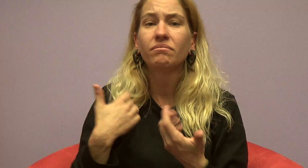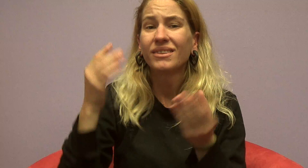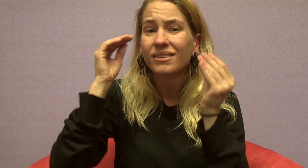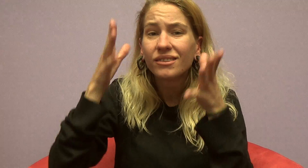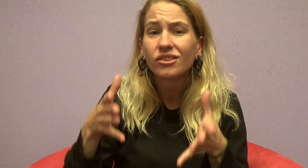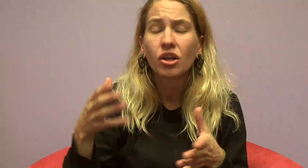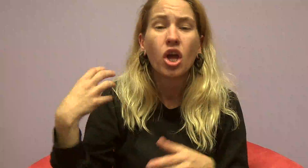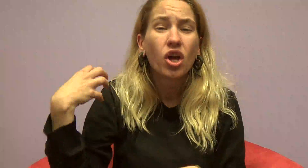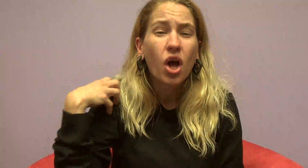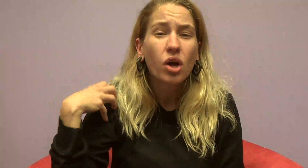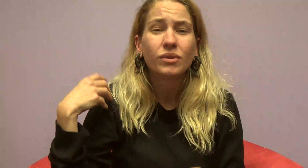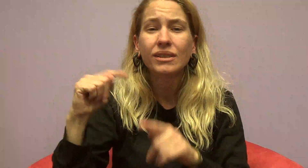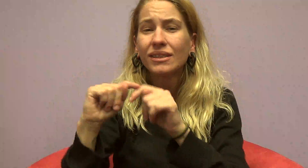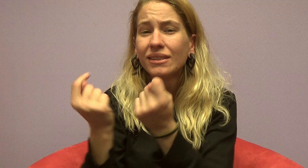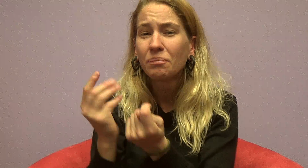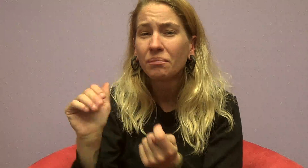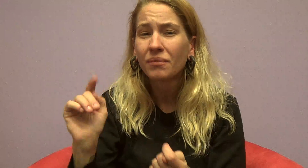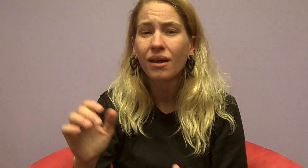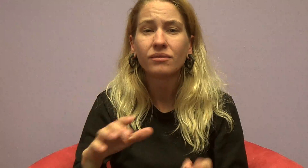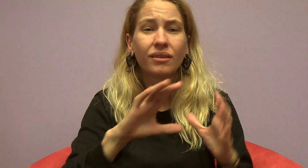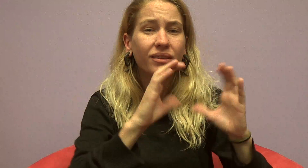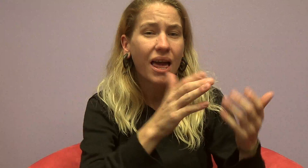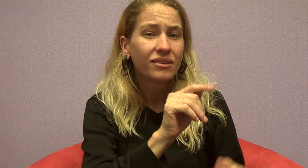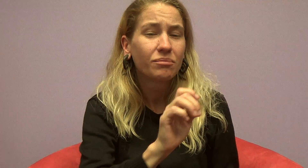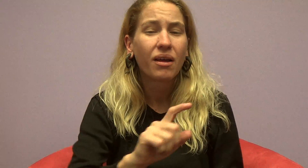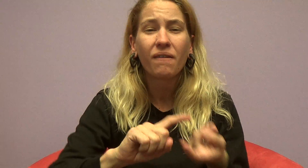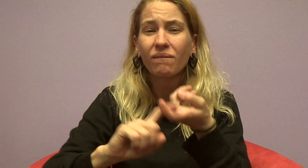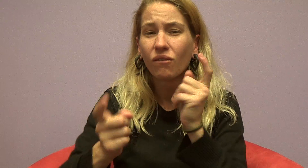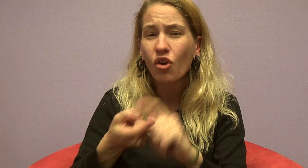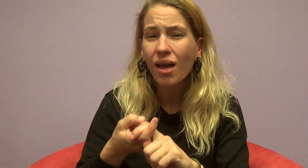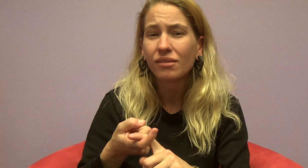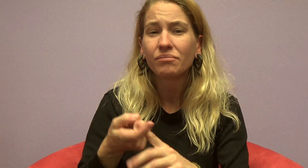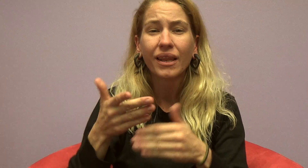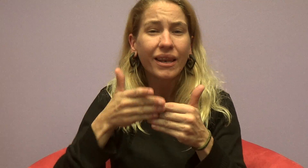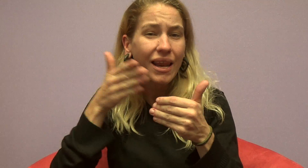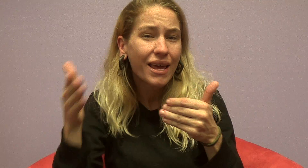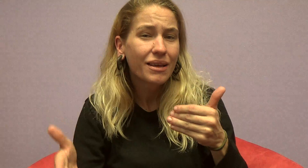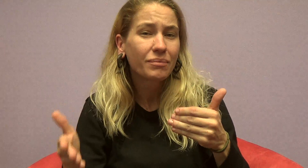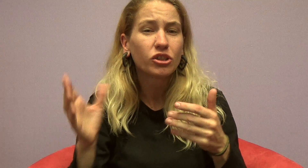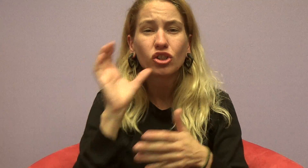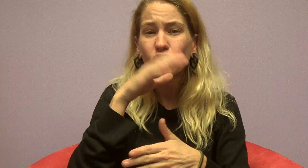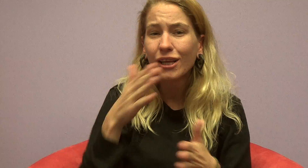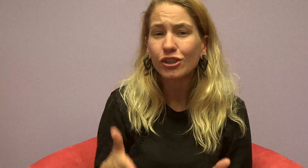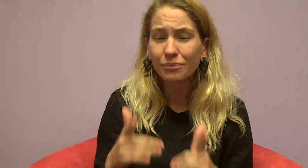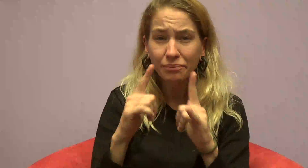teachers, coaches, teammates, classmates, friends, neighbors, strangers, and more.